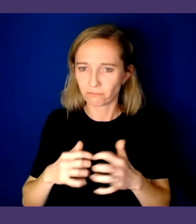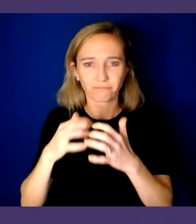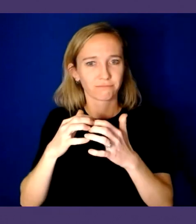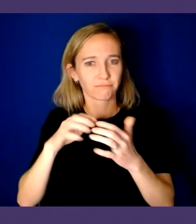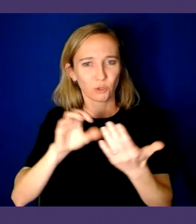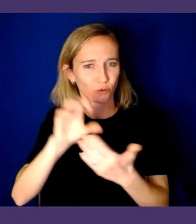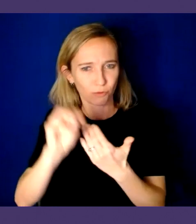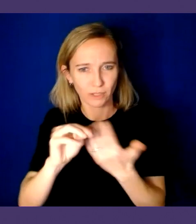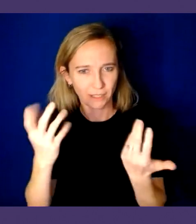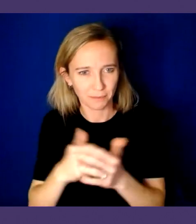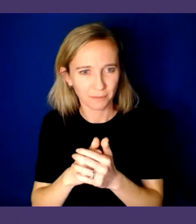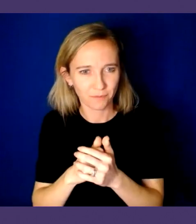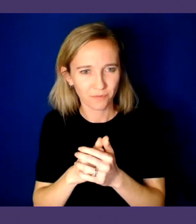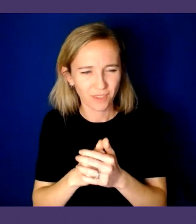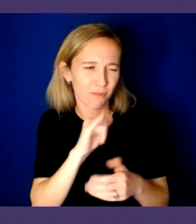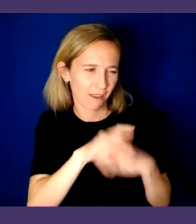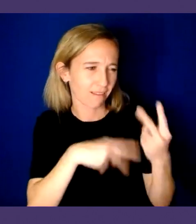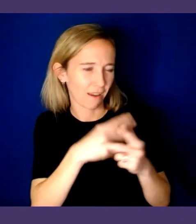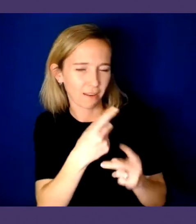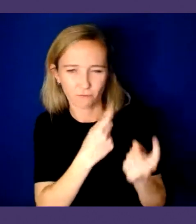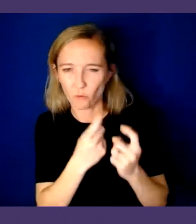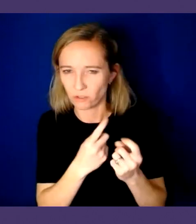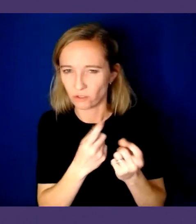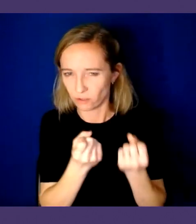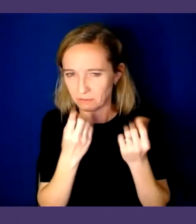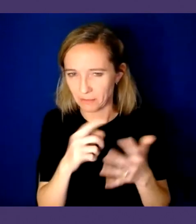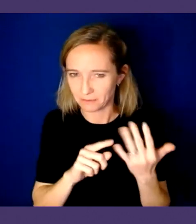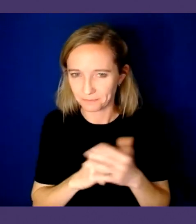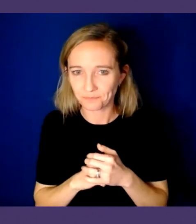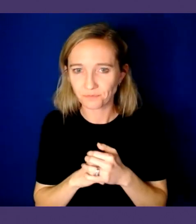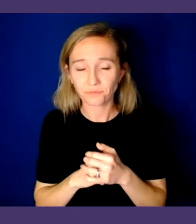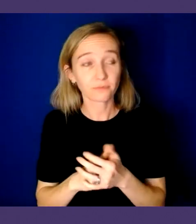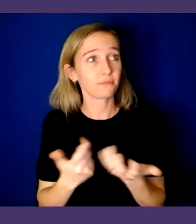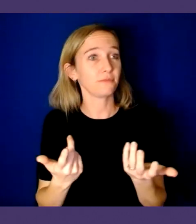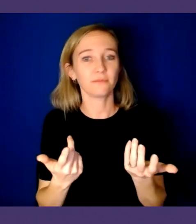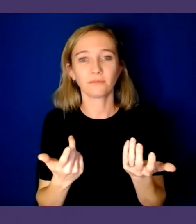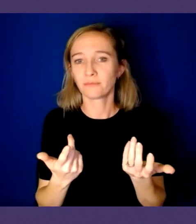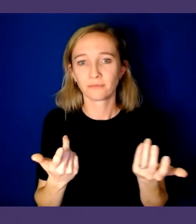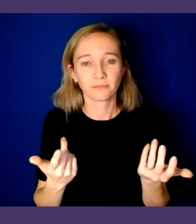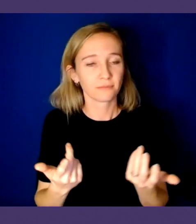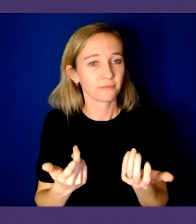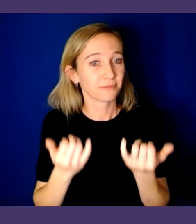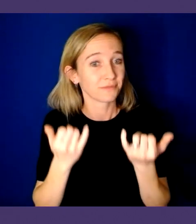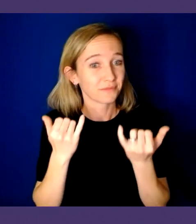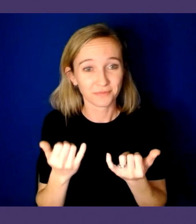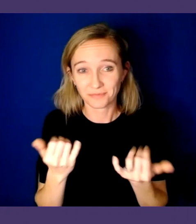gets asked. We get asked that a lot and so yes we could.